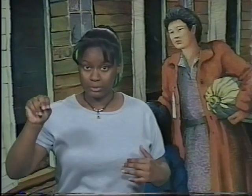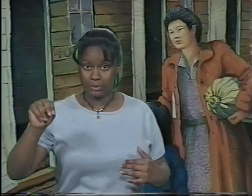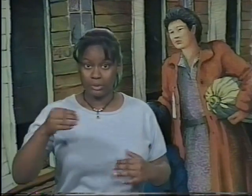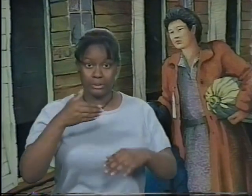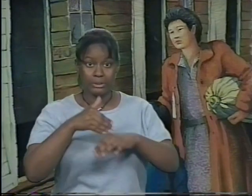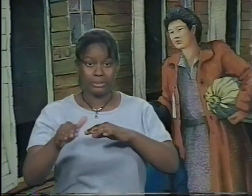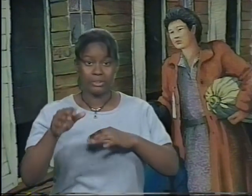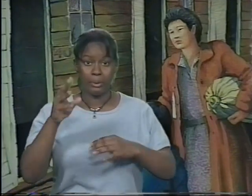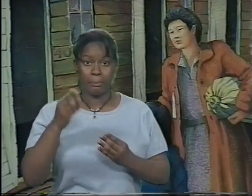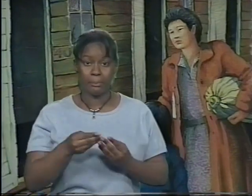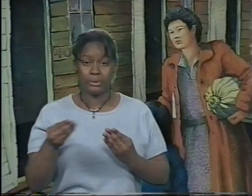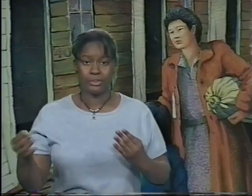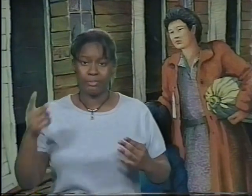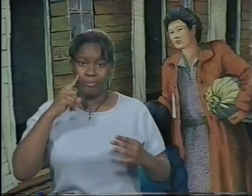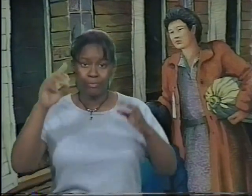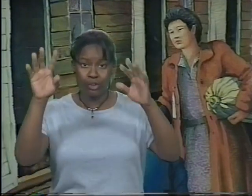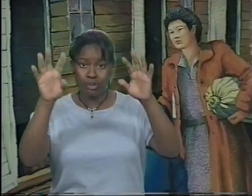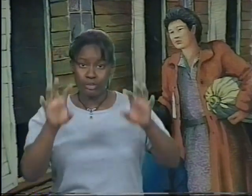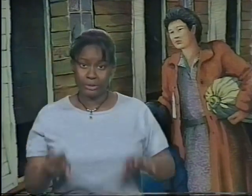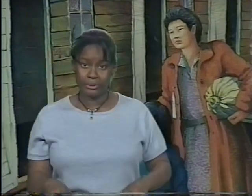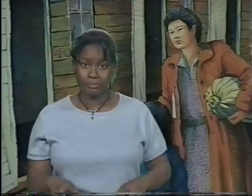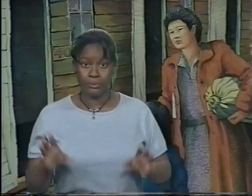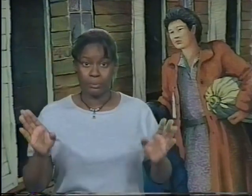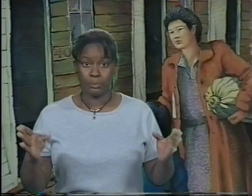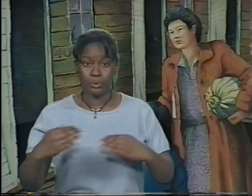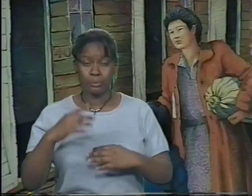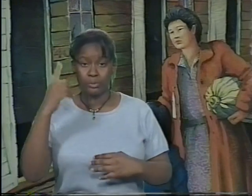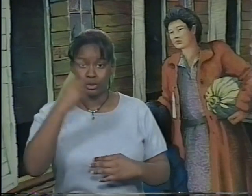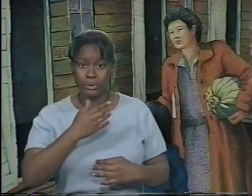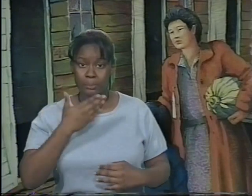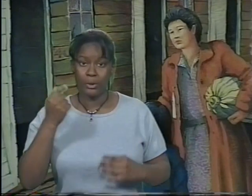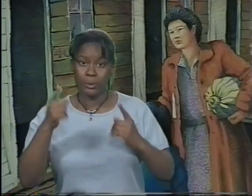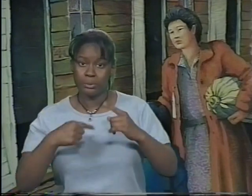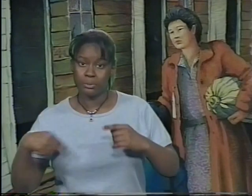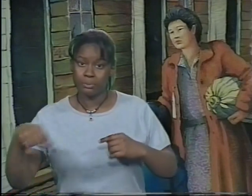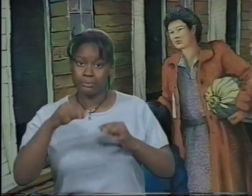"It will look better when we fix it up." But Emi could tell Mama felt just as bad as she did.